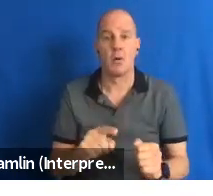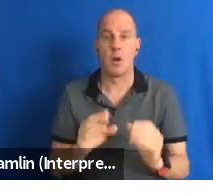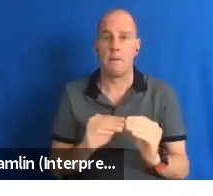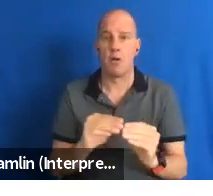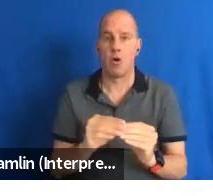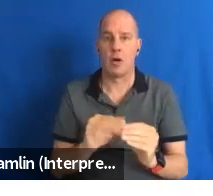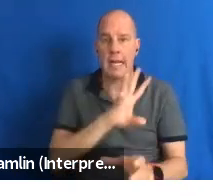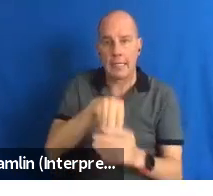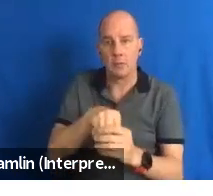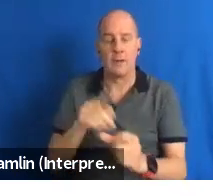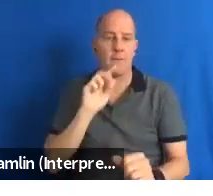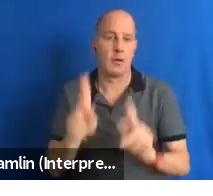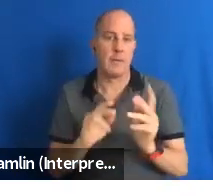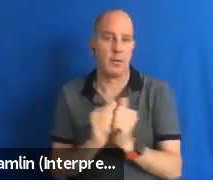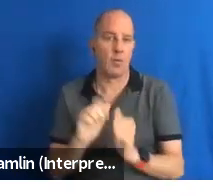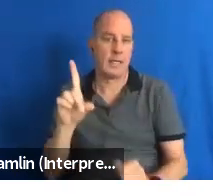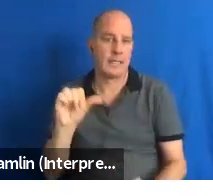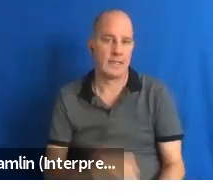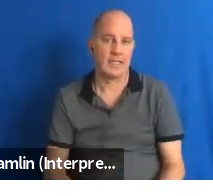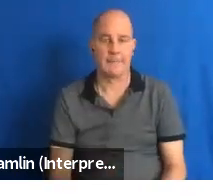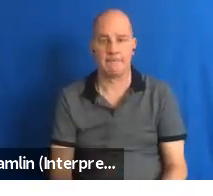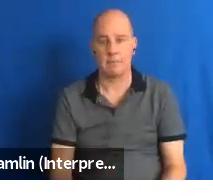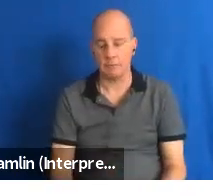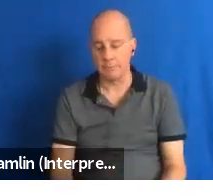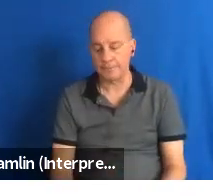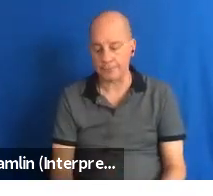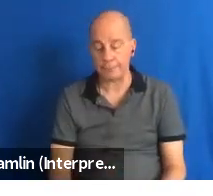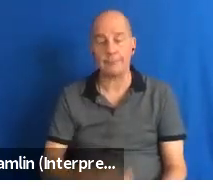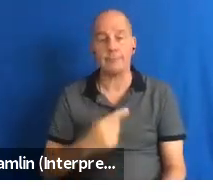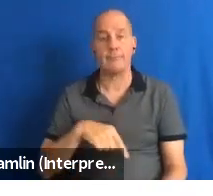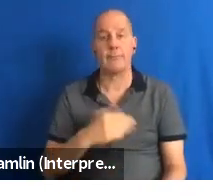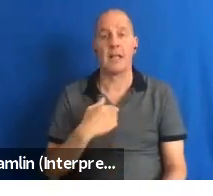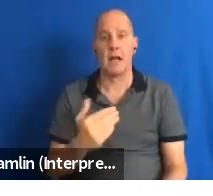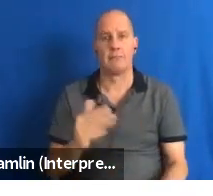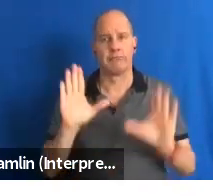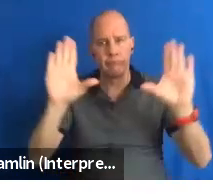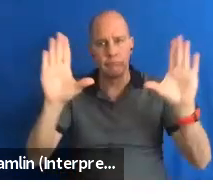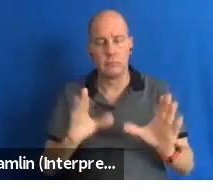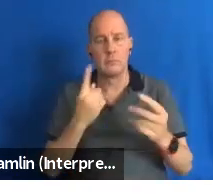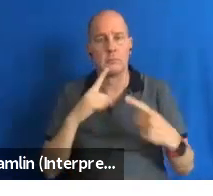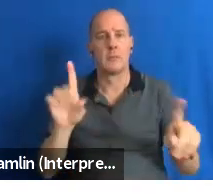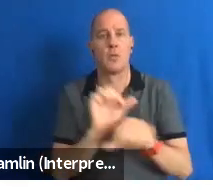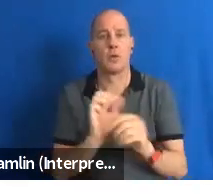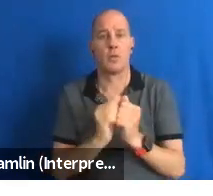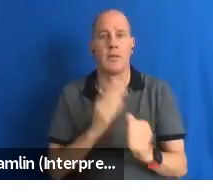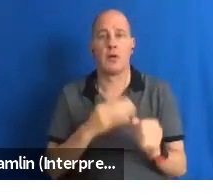people with disabilities. We have great success in working with our individual assistants who are